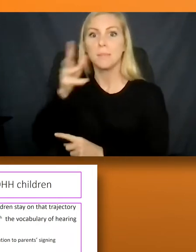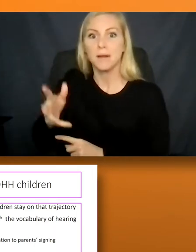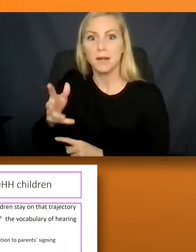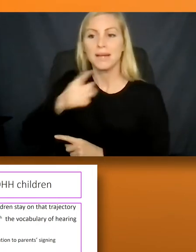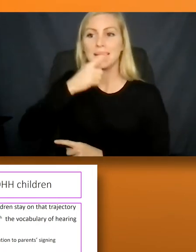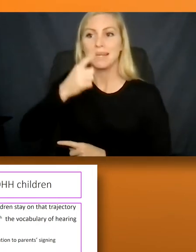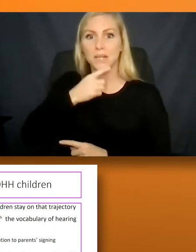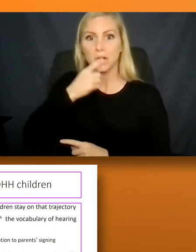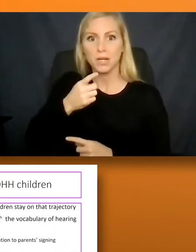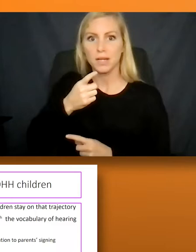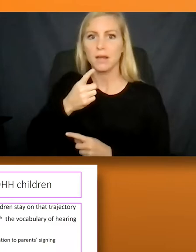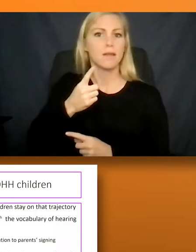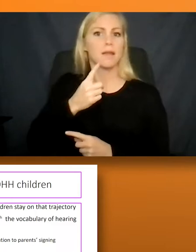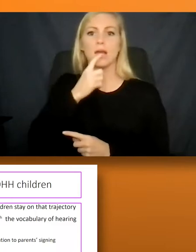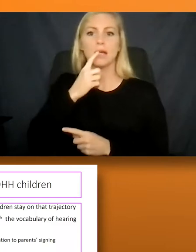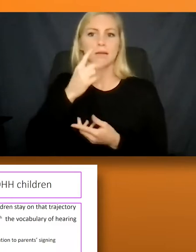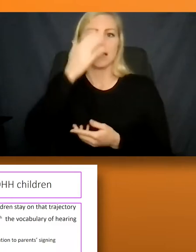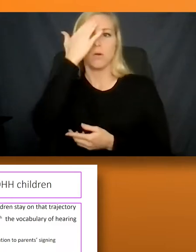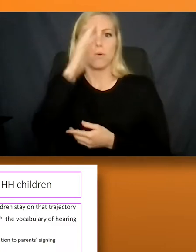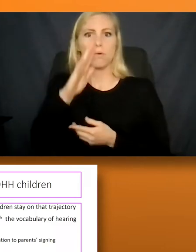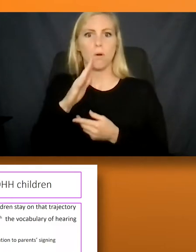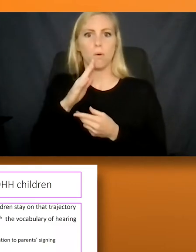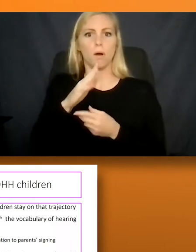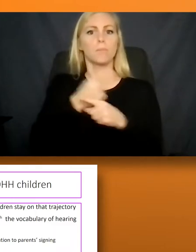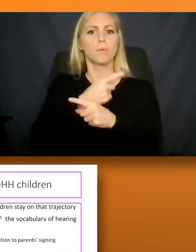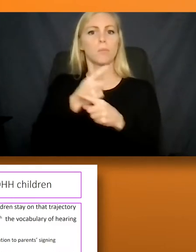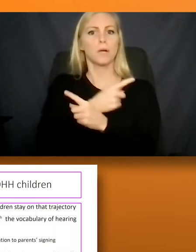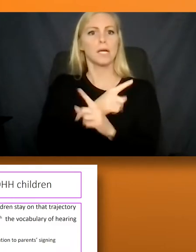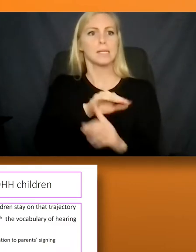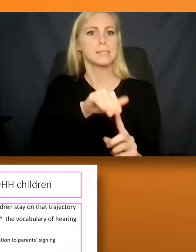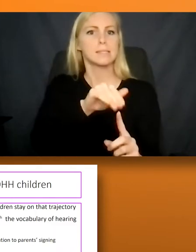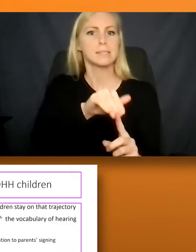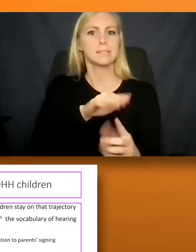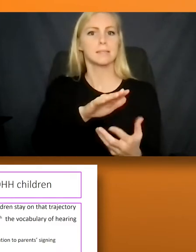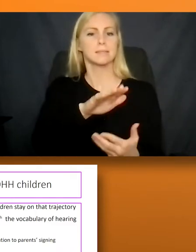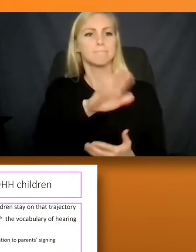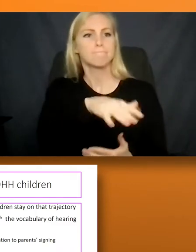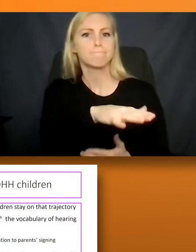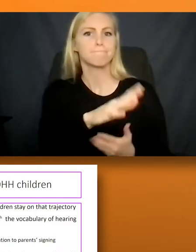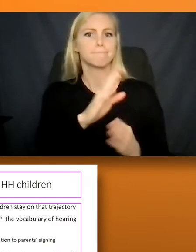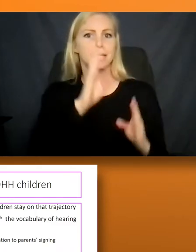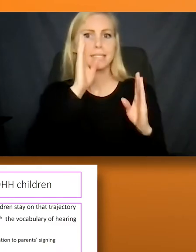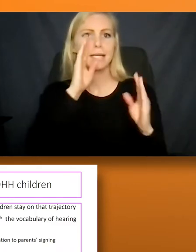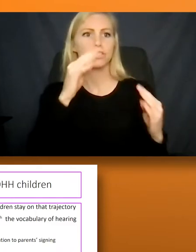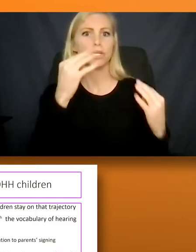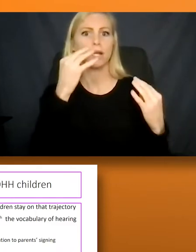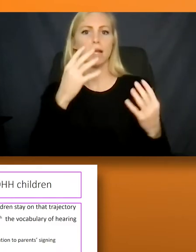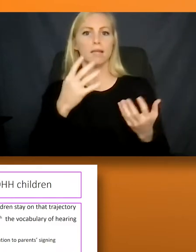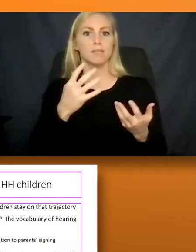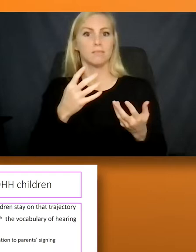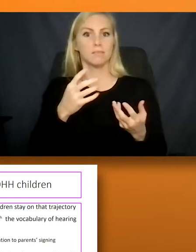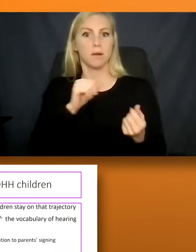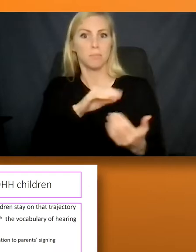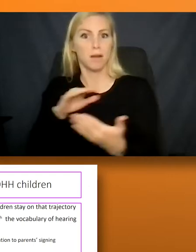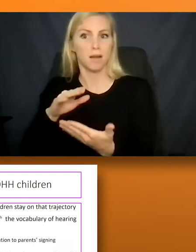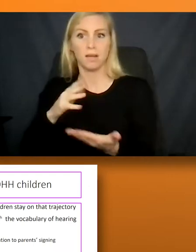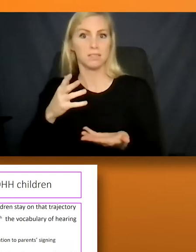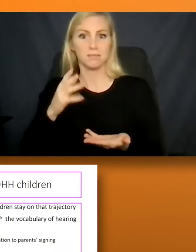and maybe weren't aware of appropriate attention-getting strategies for young children. So then the Deaf parents, even if they sign, if they don't use those appropriate